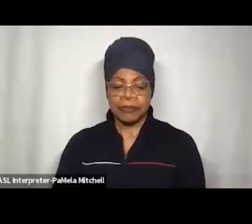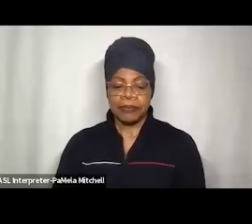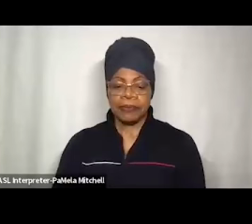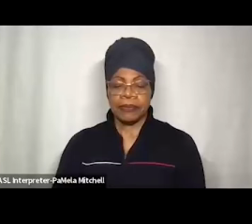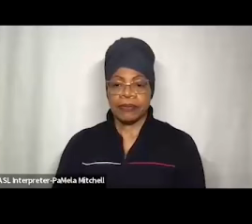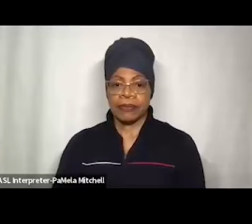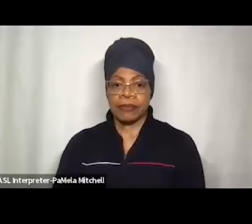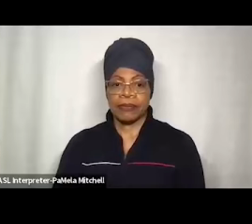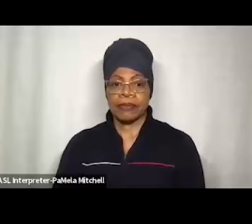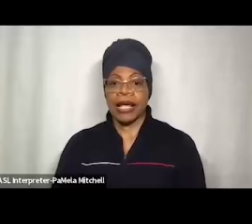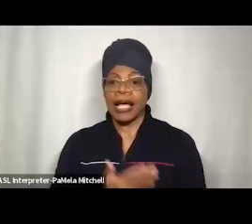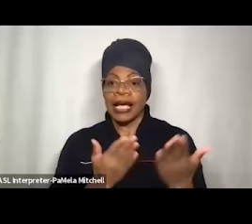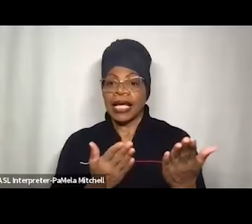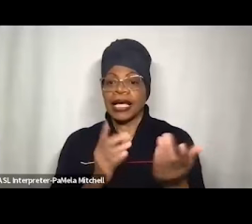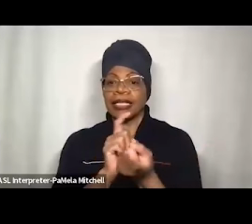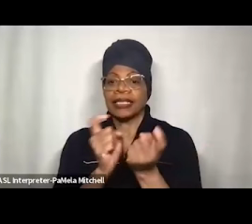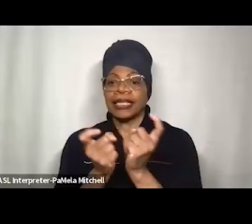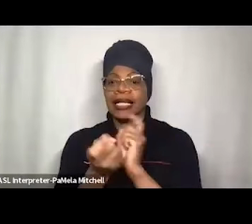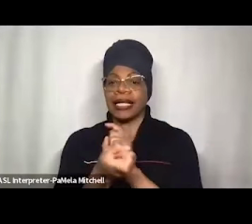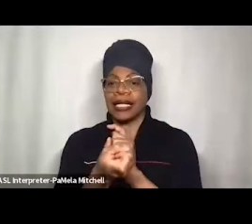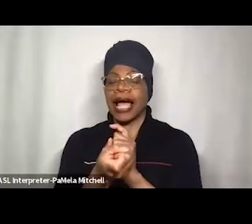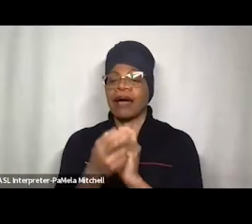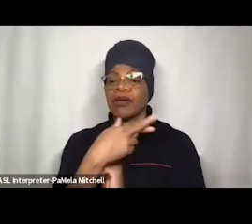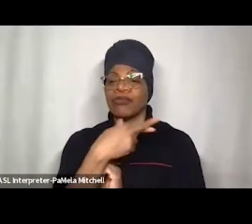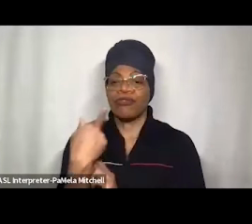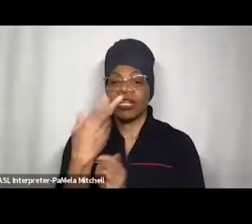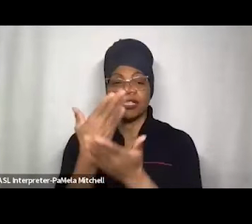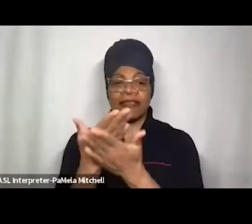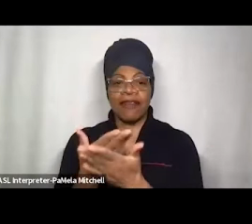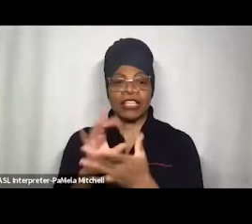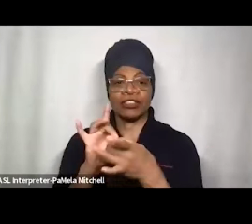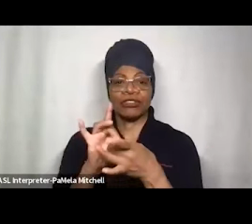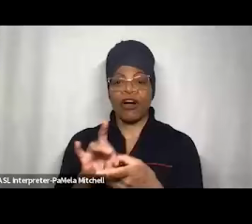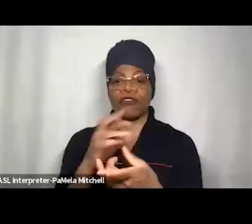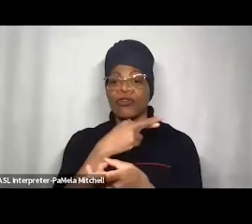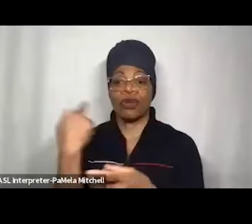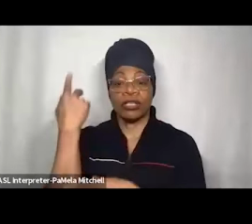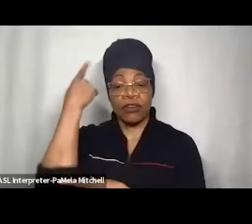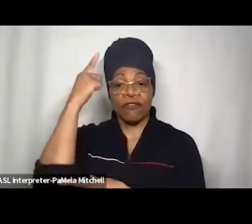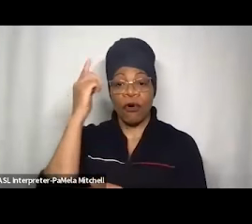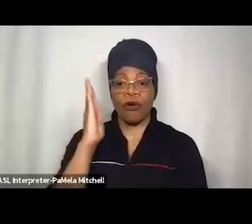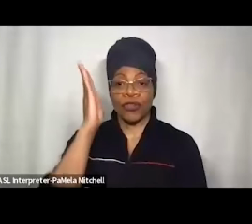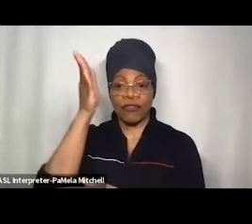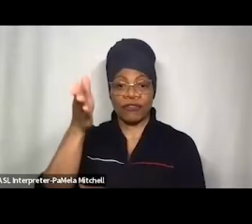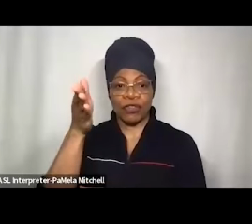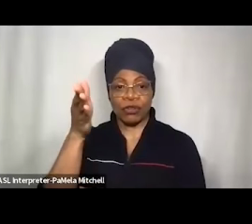Here are the dynamic risk factors, again, independent contributors to the risk for future arrest. Many of these have to do